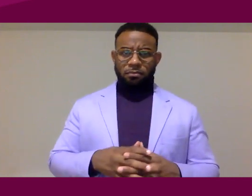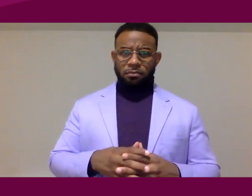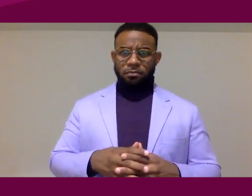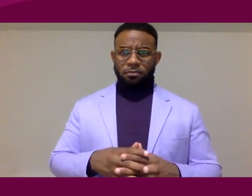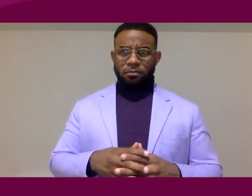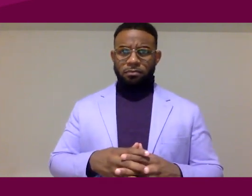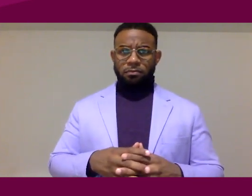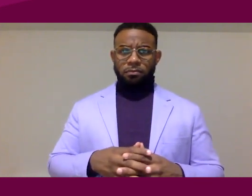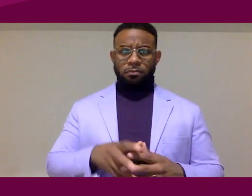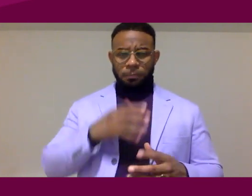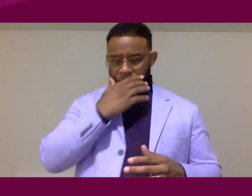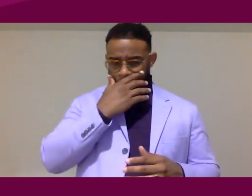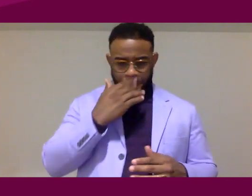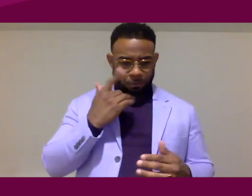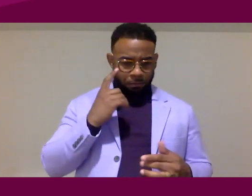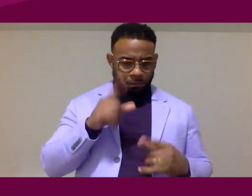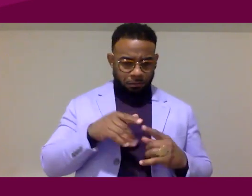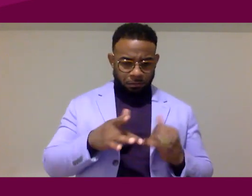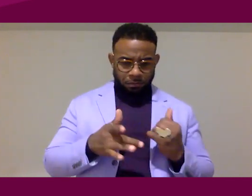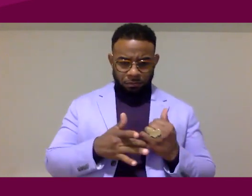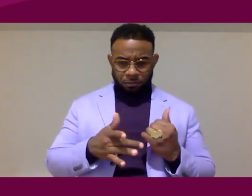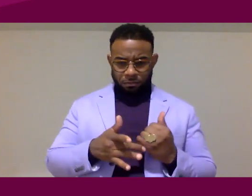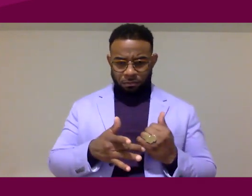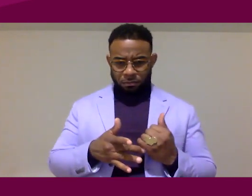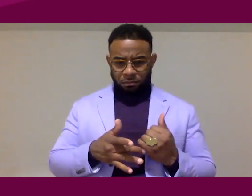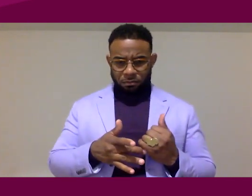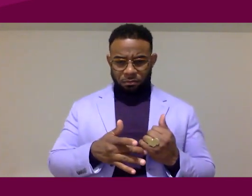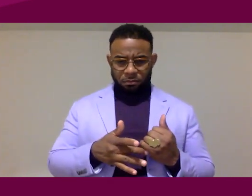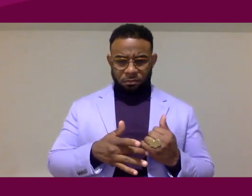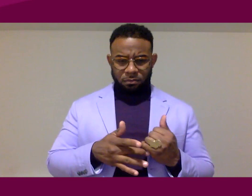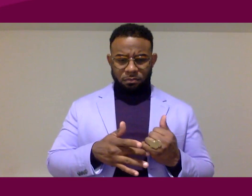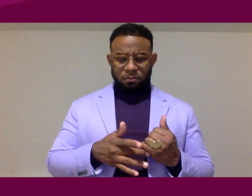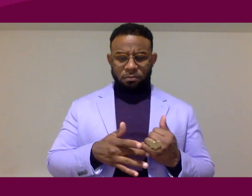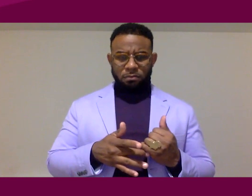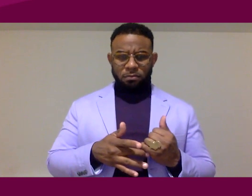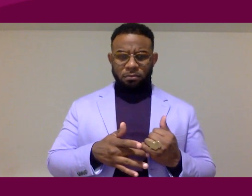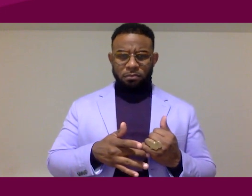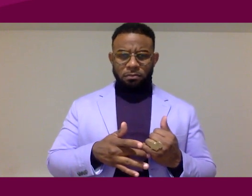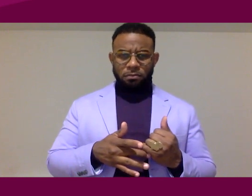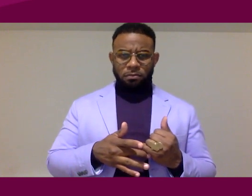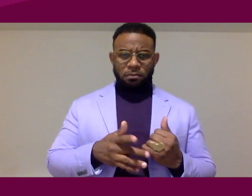It's just not technically fiscally possible."